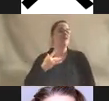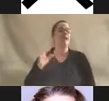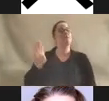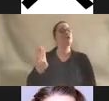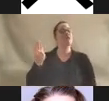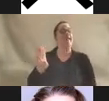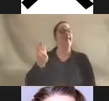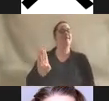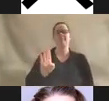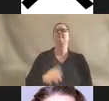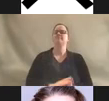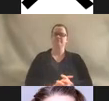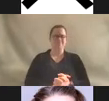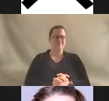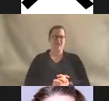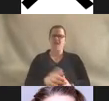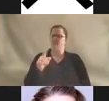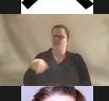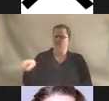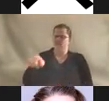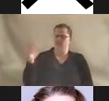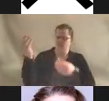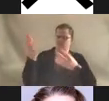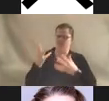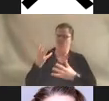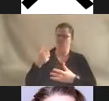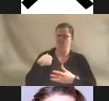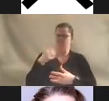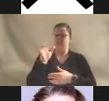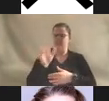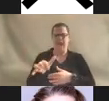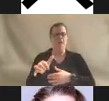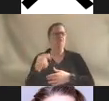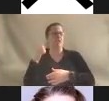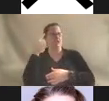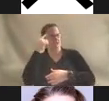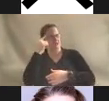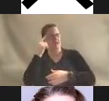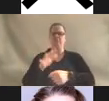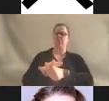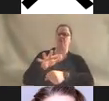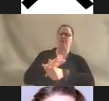And they told me that they didn't think I had enough of a policy background.